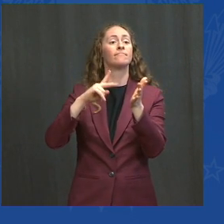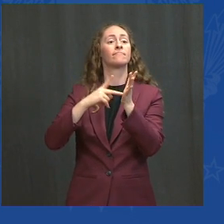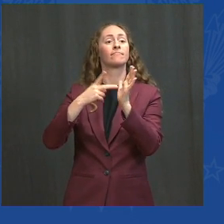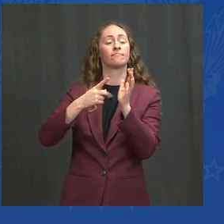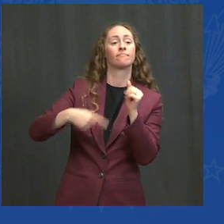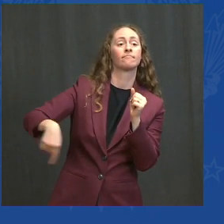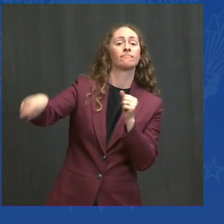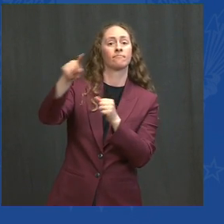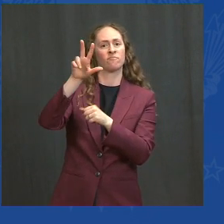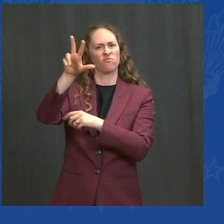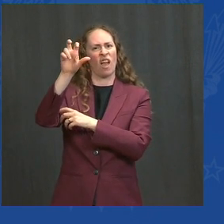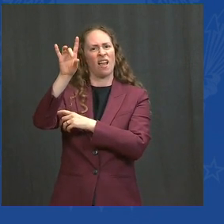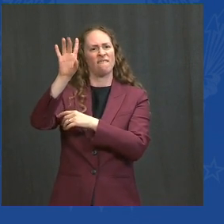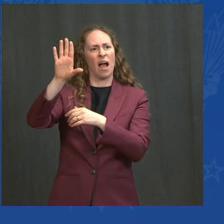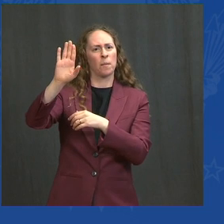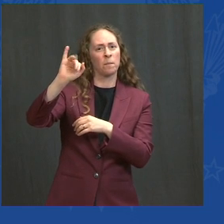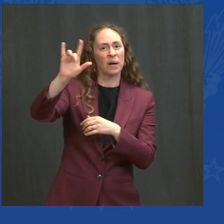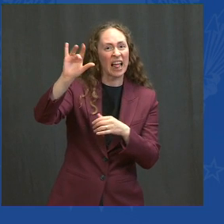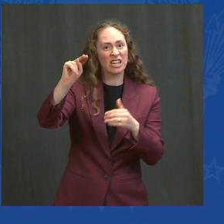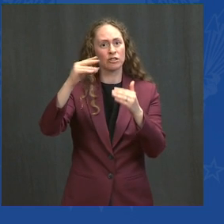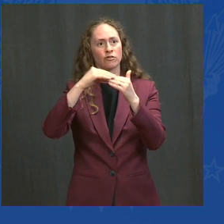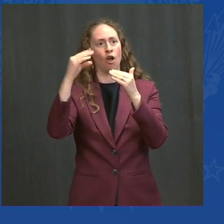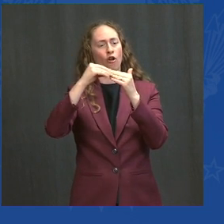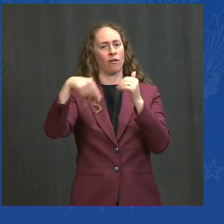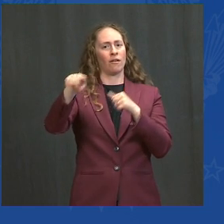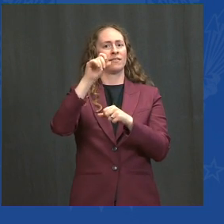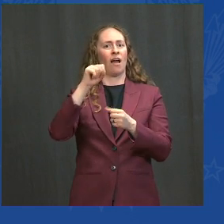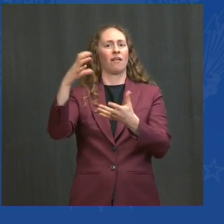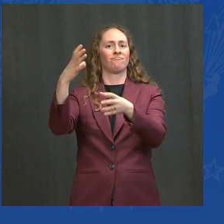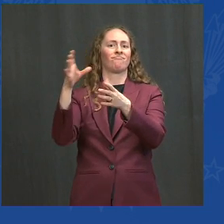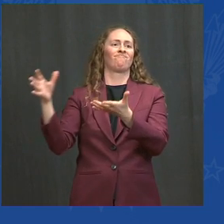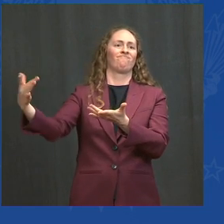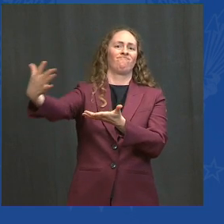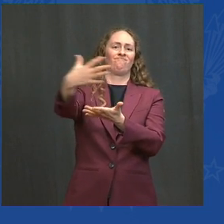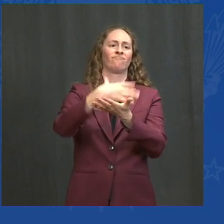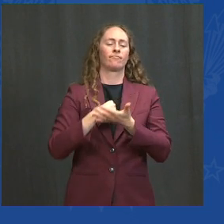If you end deductions for foreign corporations who ship their profits out of the United States,